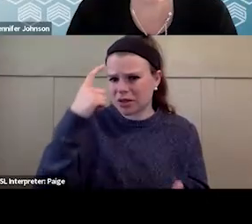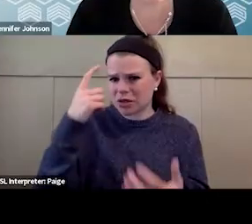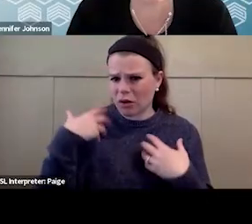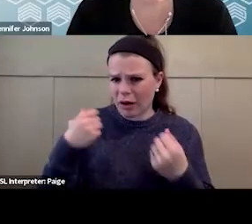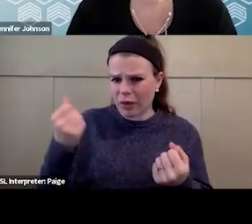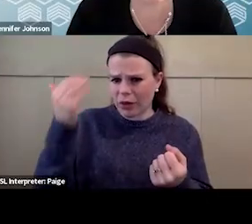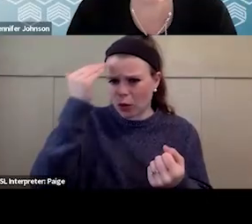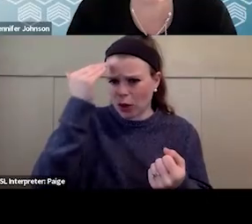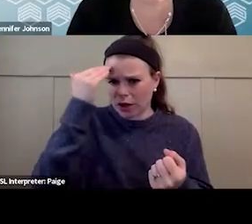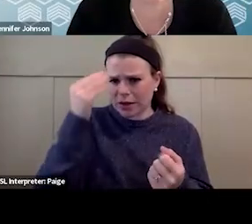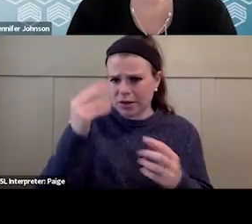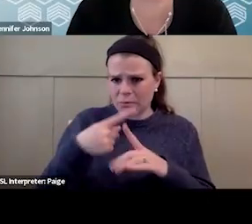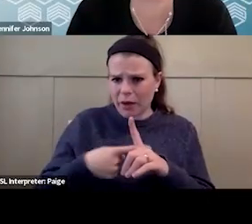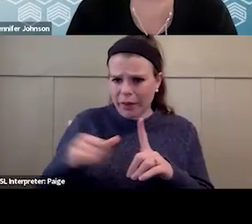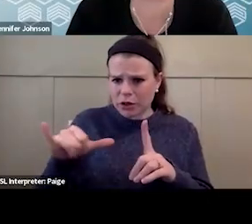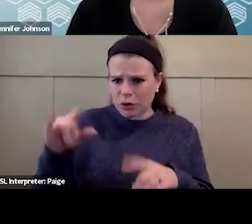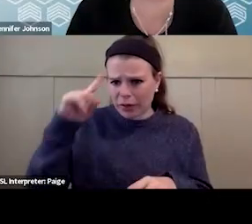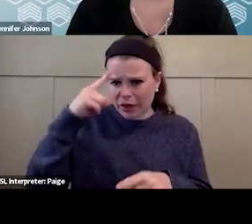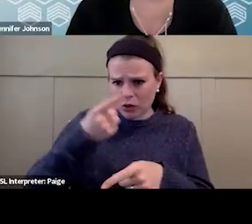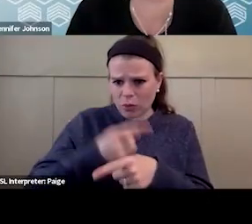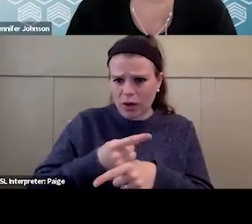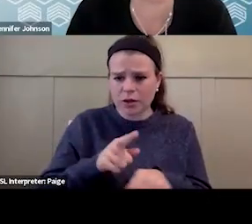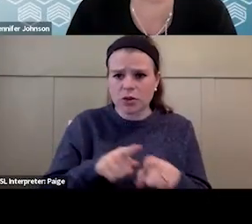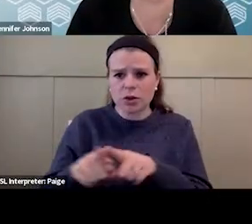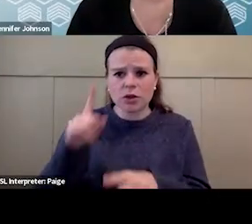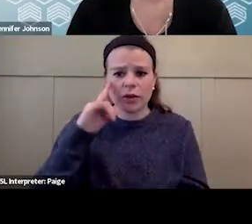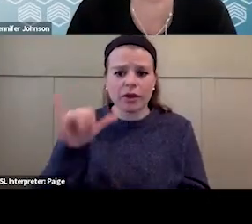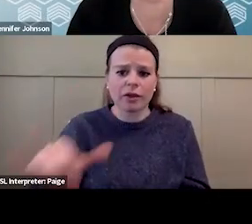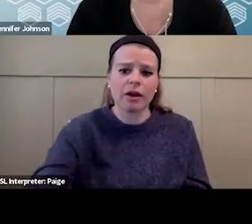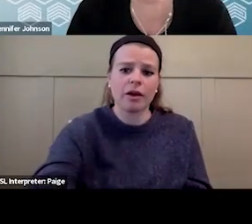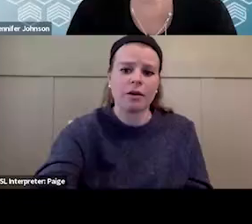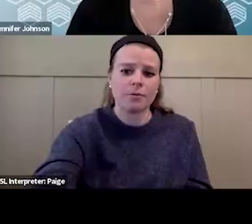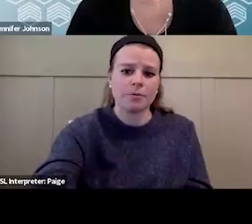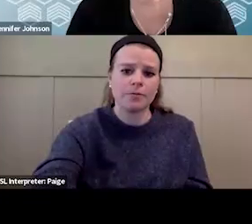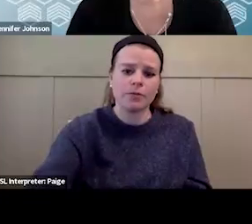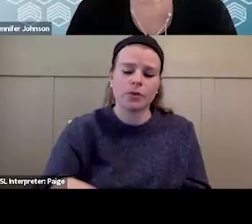I think I just saw something that, uh, I, I know that, uh, it, it's a good time